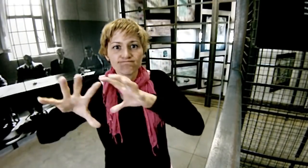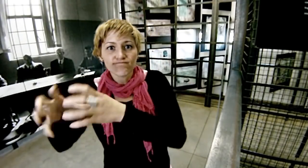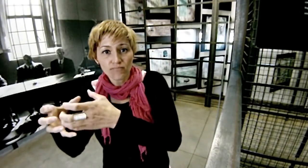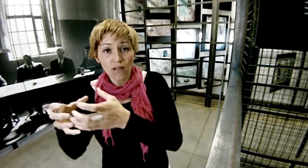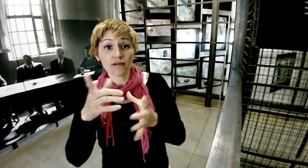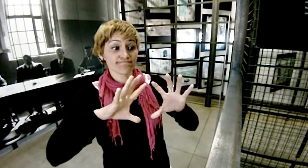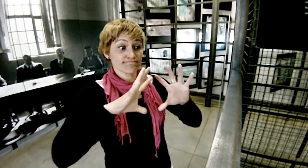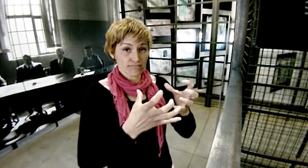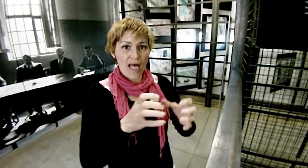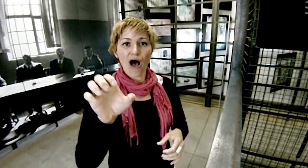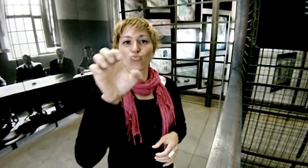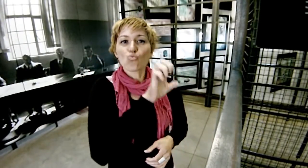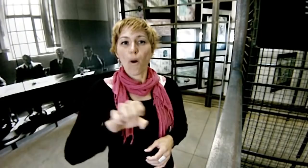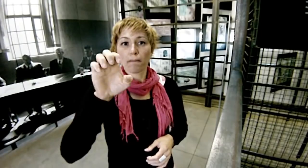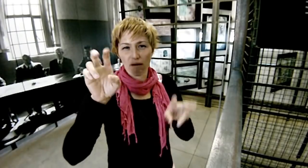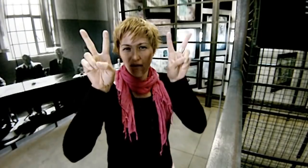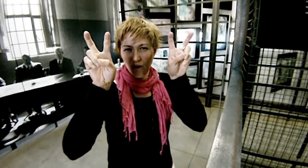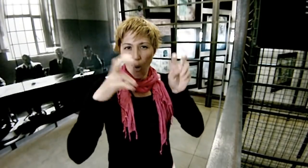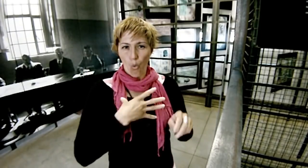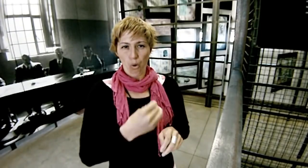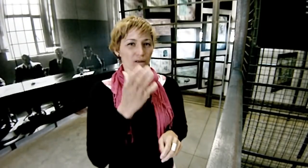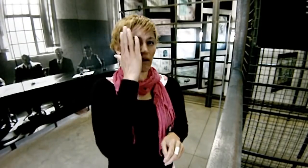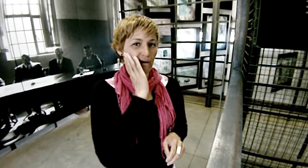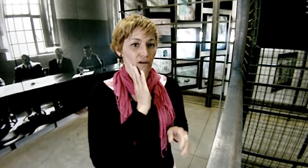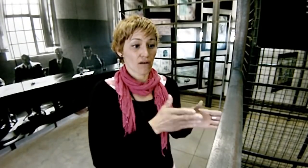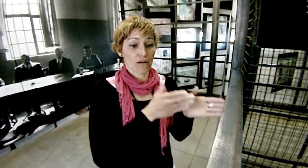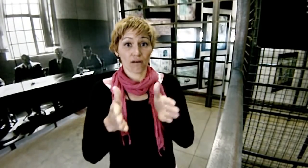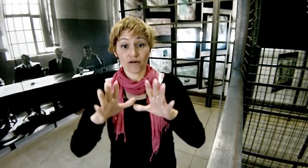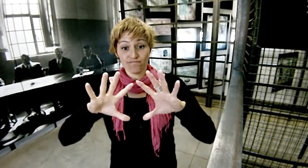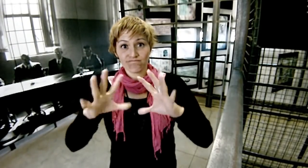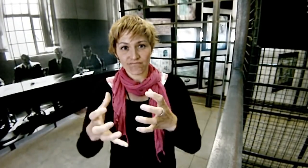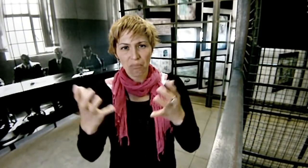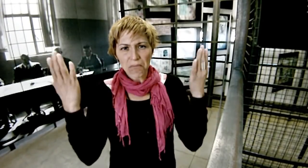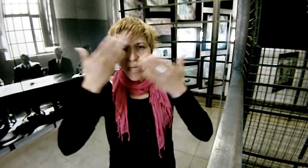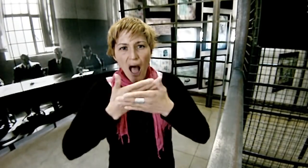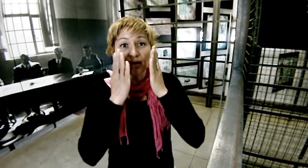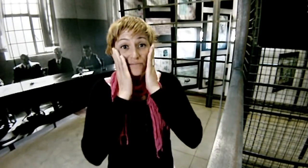There are many other groups including Europeans (whites),